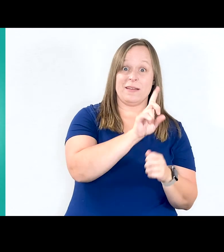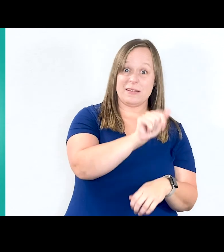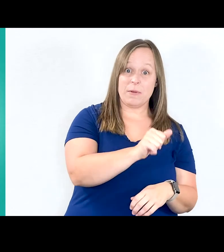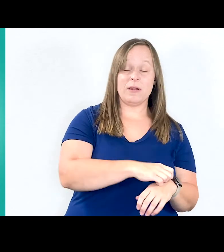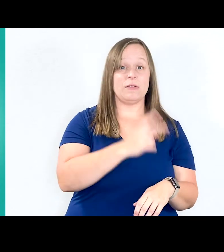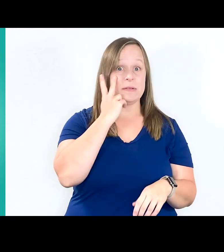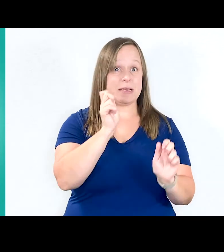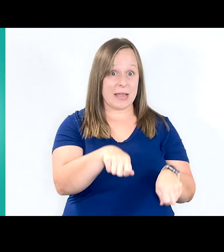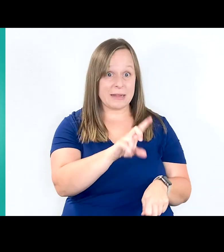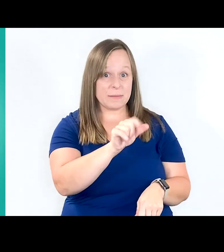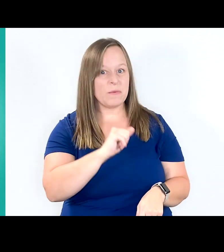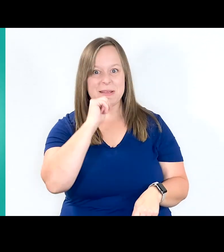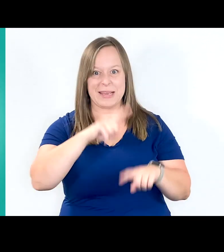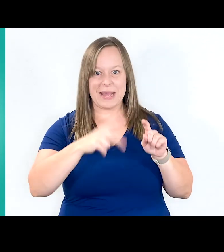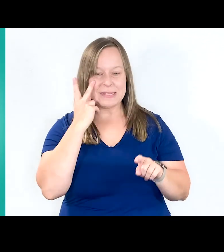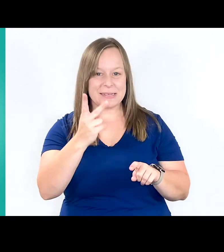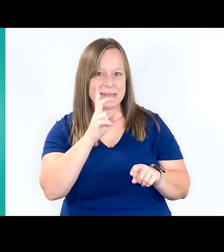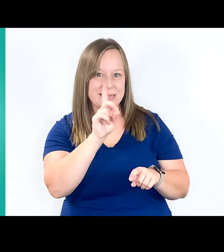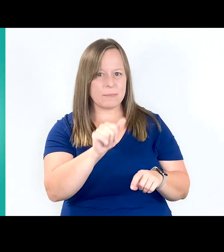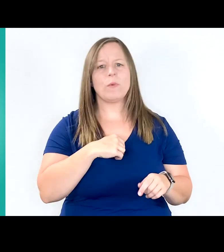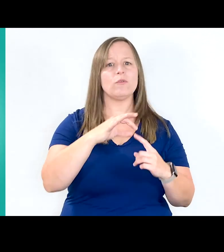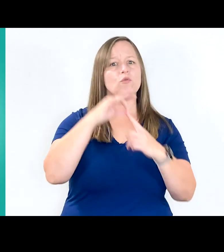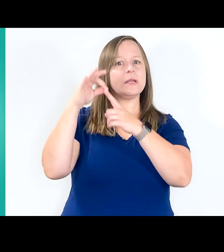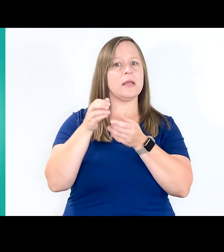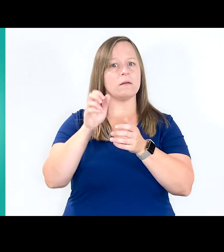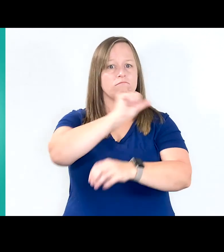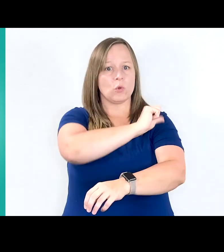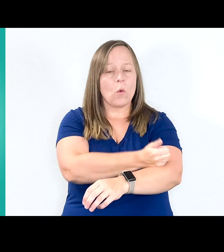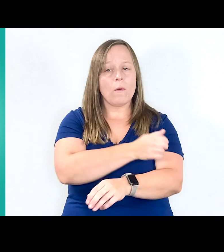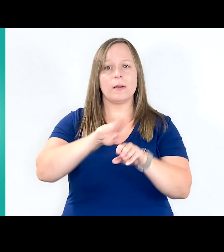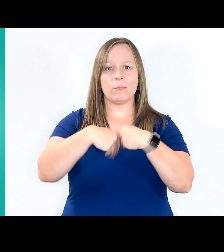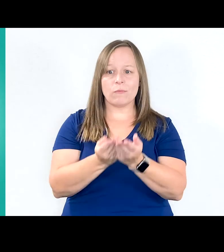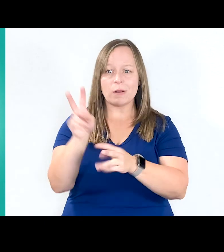both seen and unseen. We have the unique authority to monitor programs